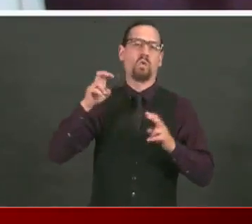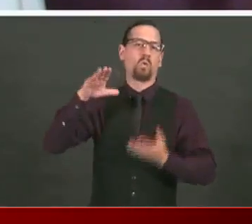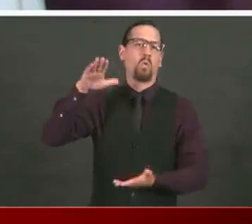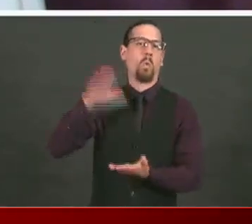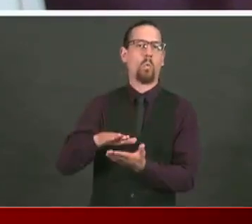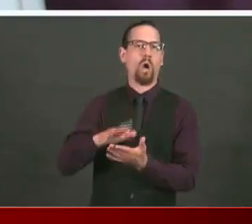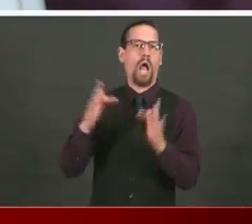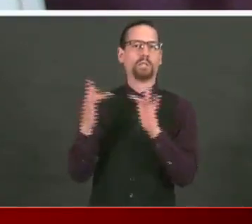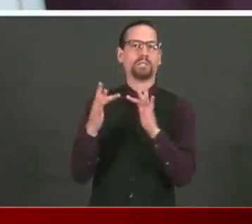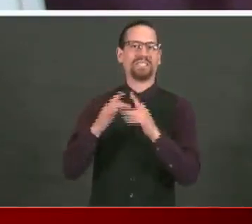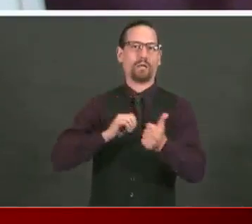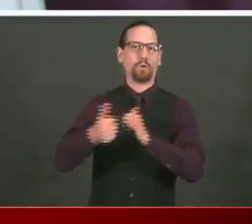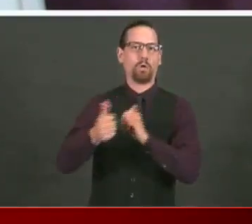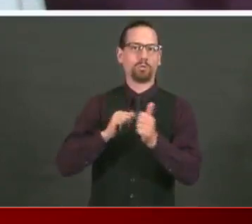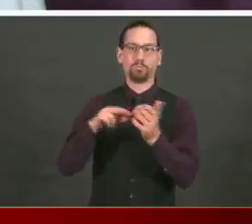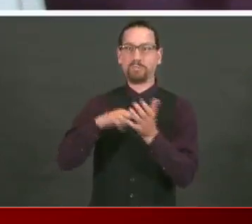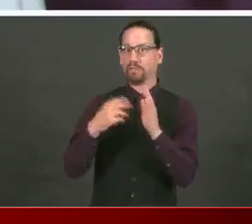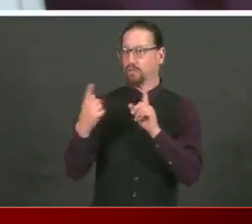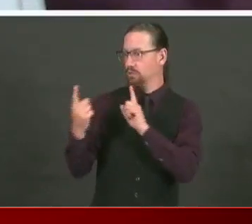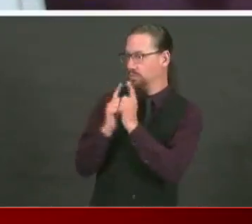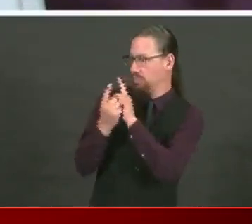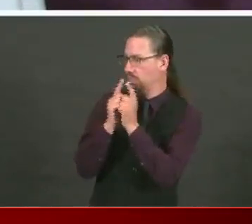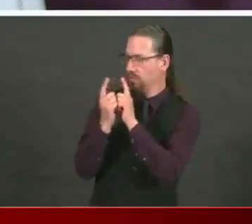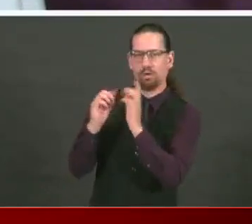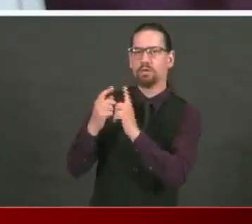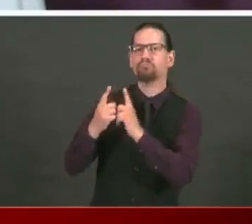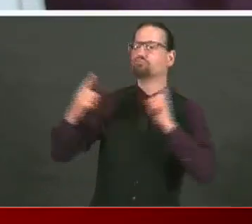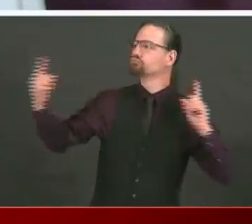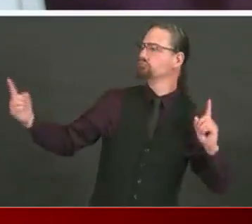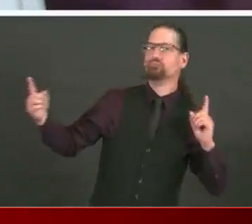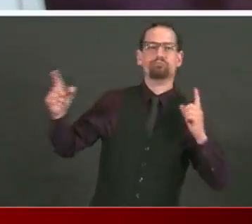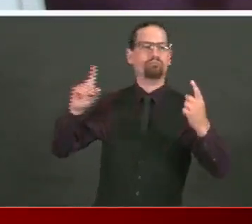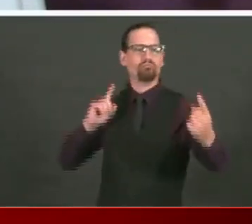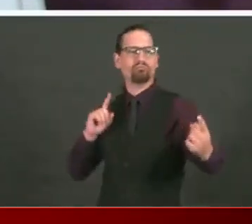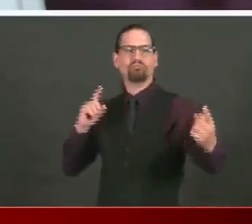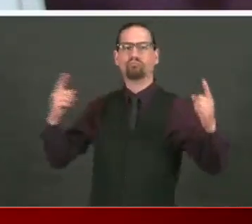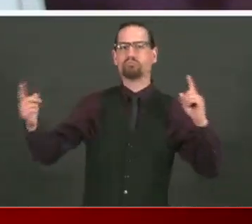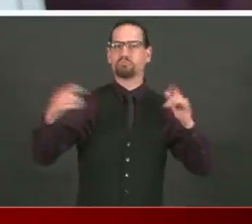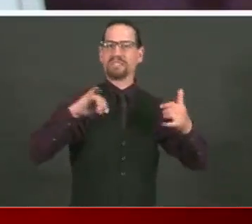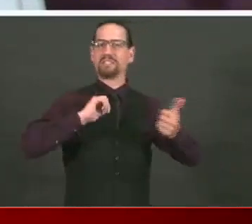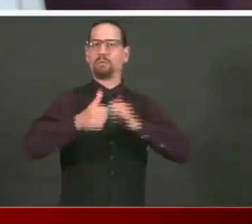CONTACT SPORTS GAMES TO BE PLAYED BETWEEN STABLE GROUPS WITH NO LIMIT ON OVERALL GROUP